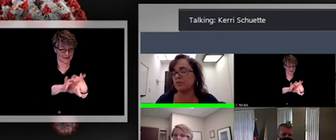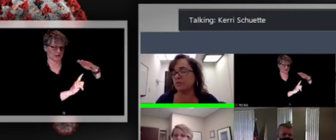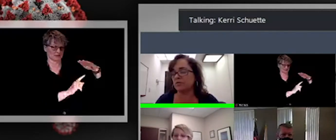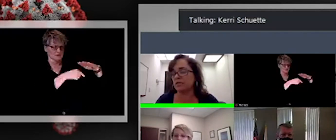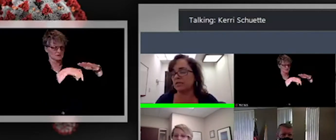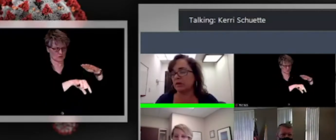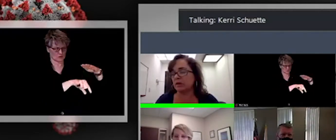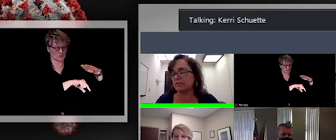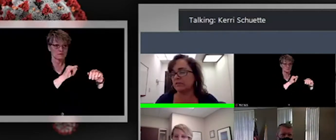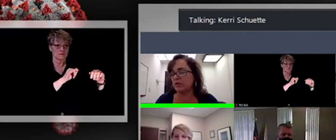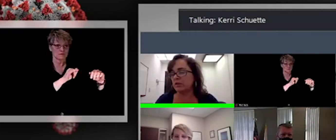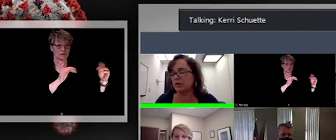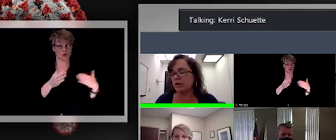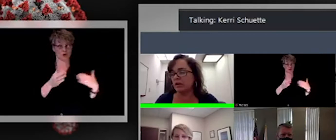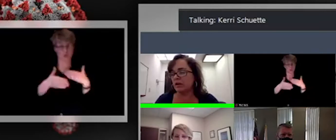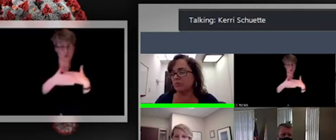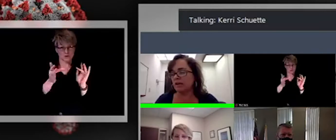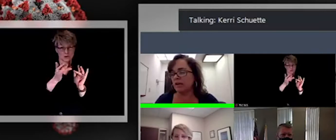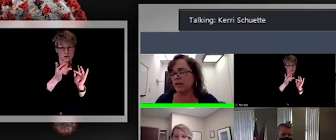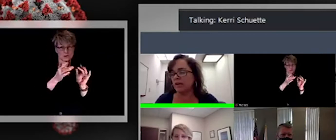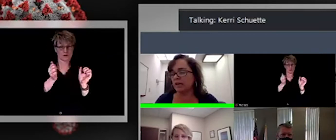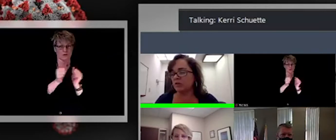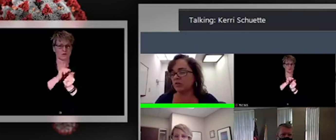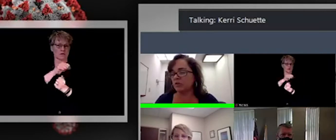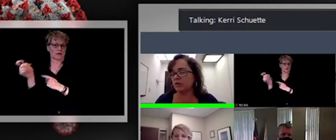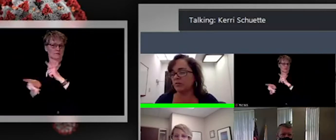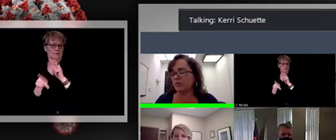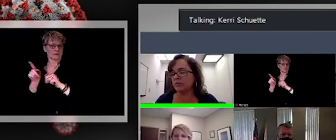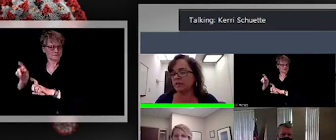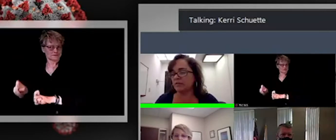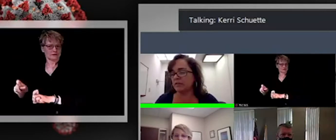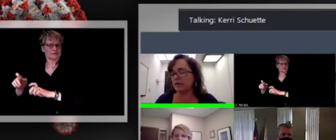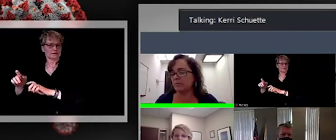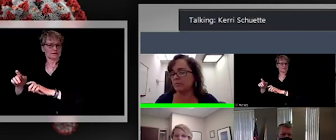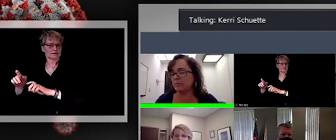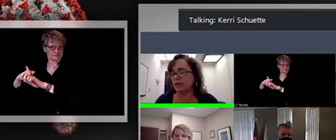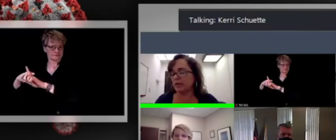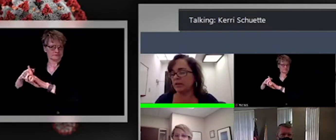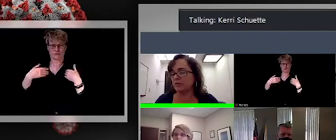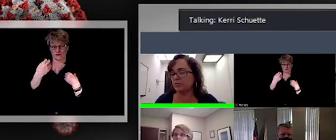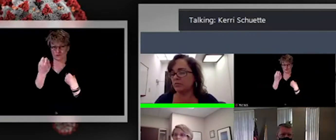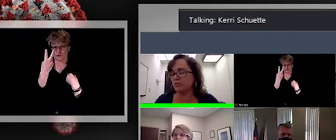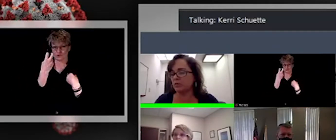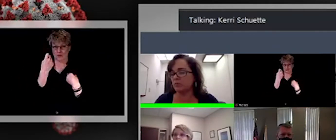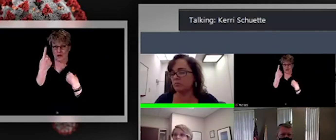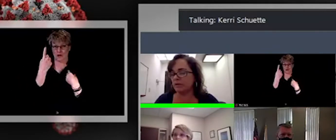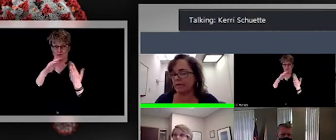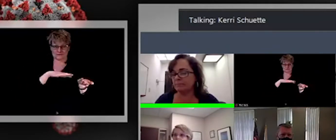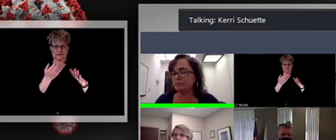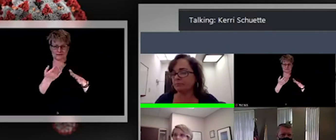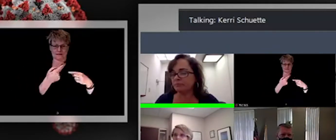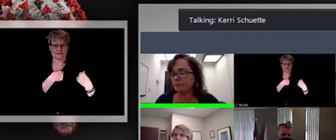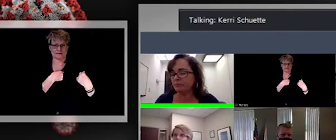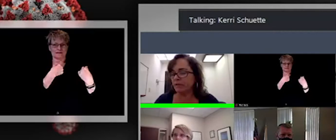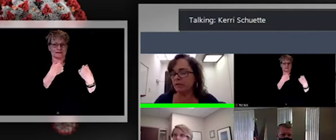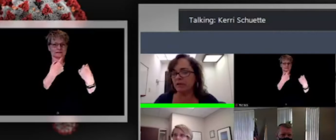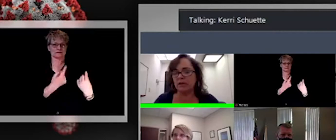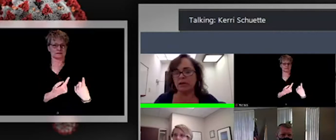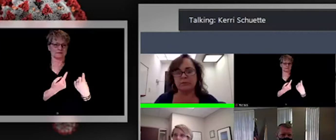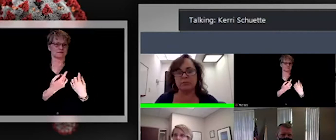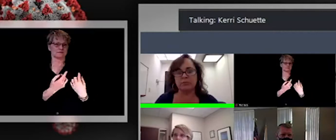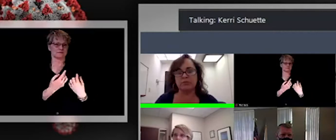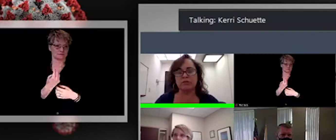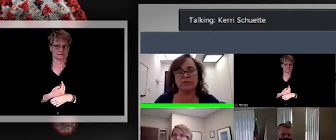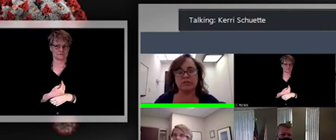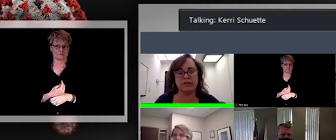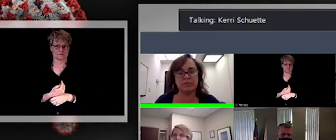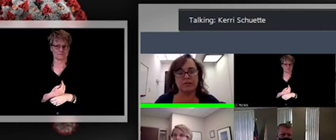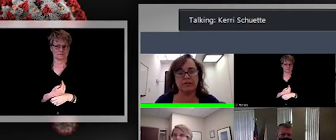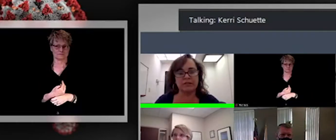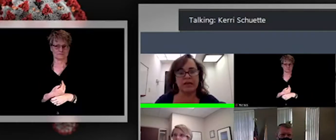of those who have tested positive. We have had 12 deaths as of Monday. Today, with us